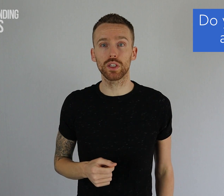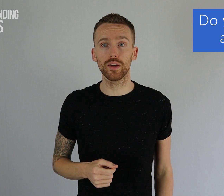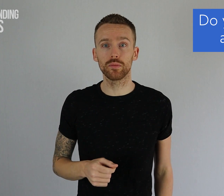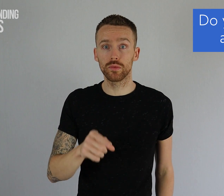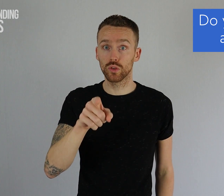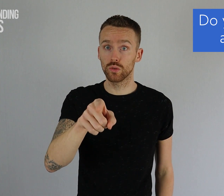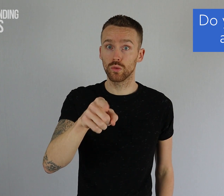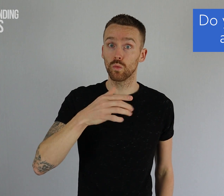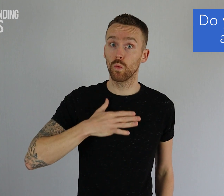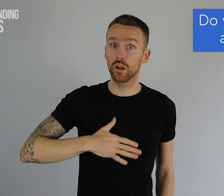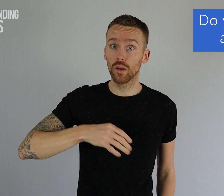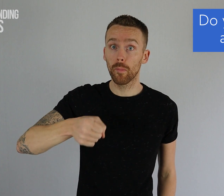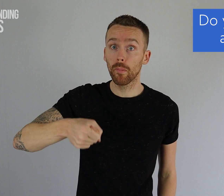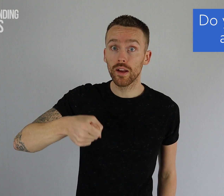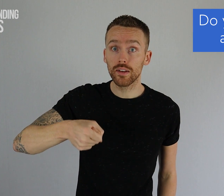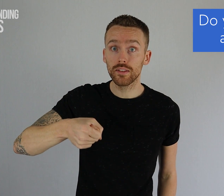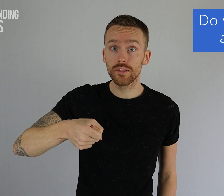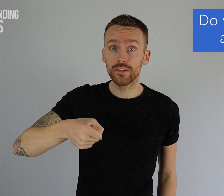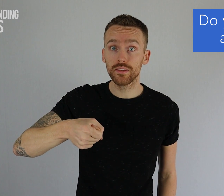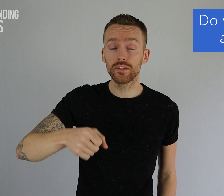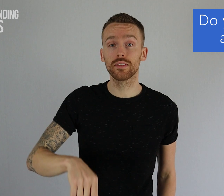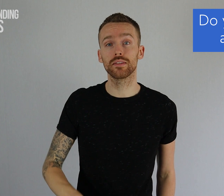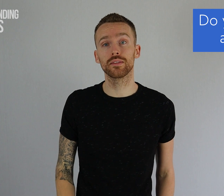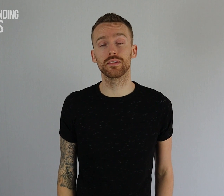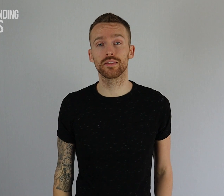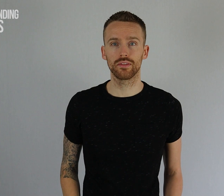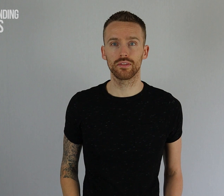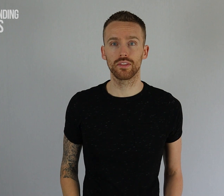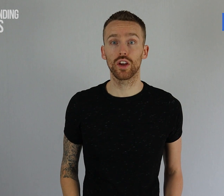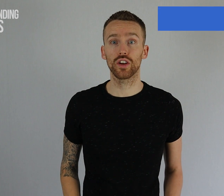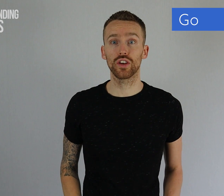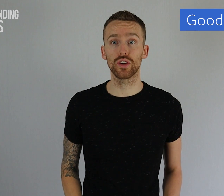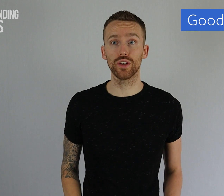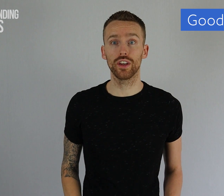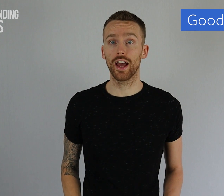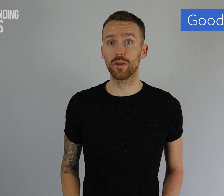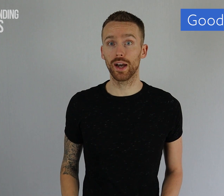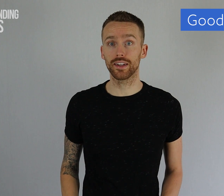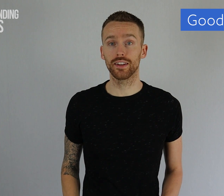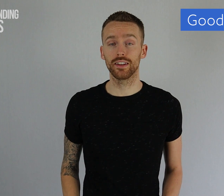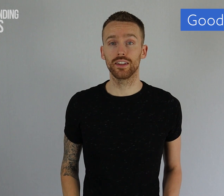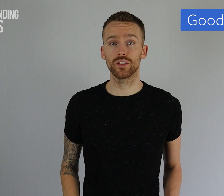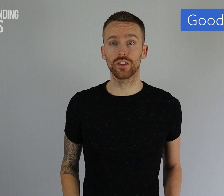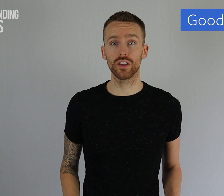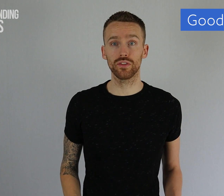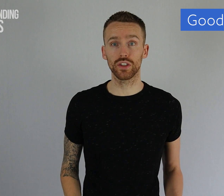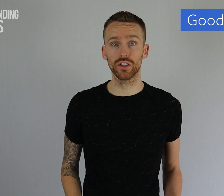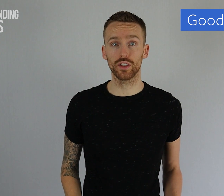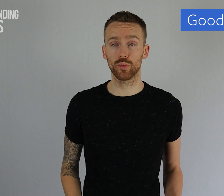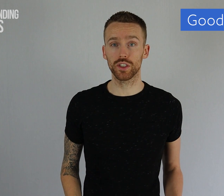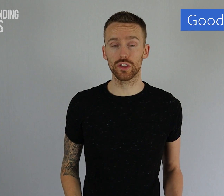time. Good and bad. So the sign for good in British